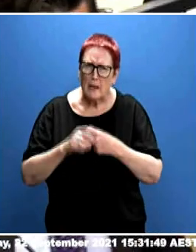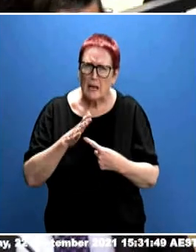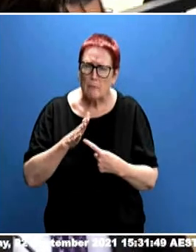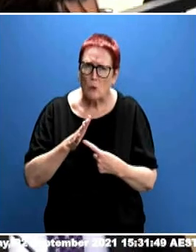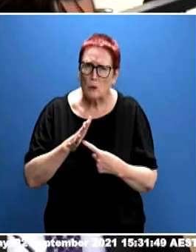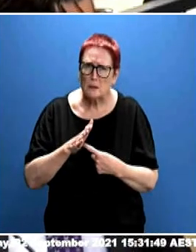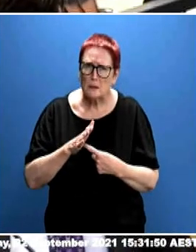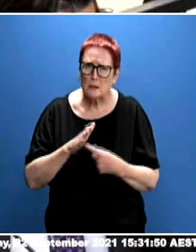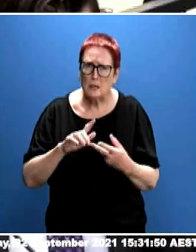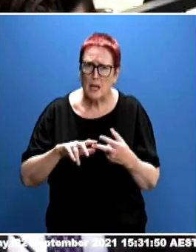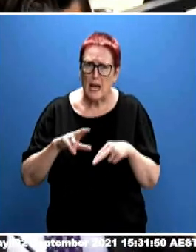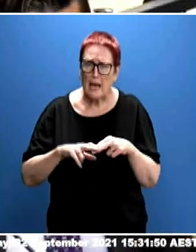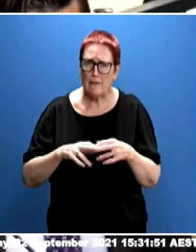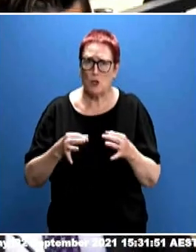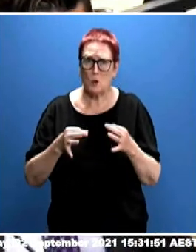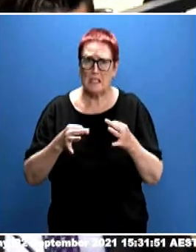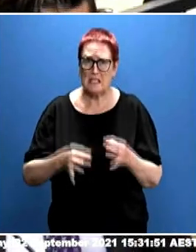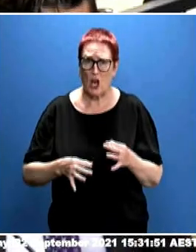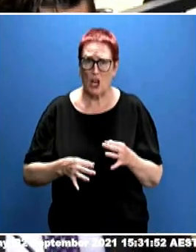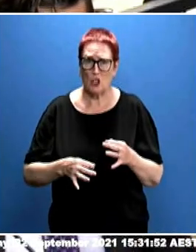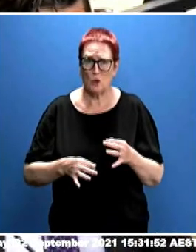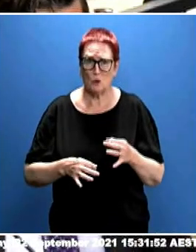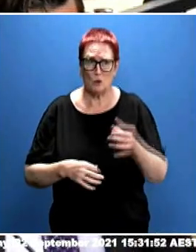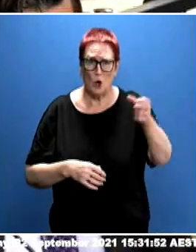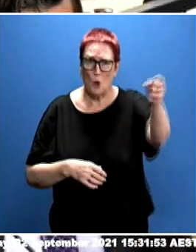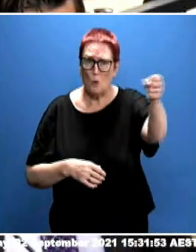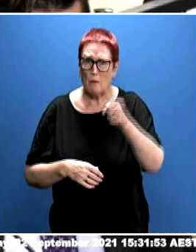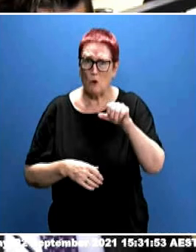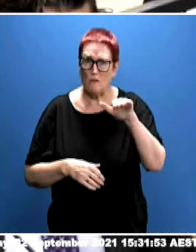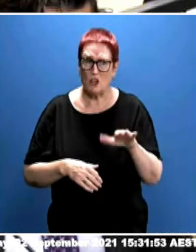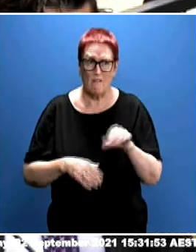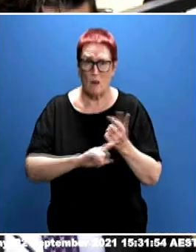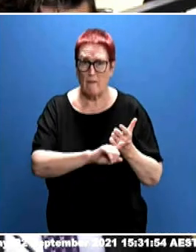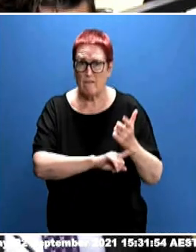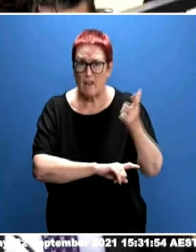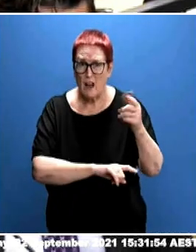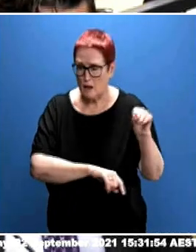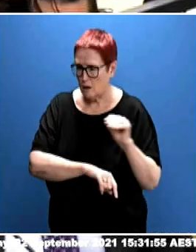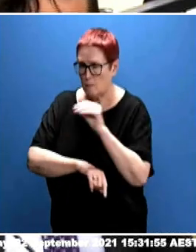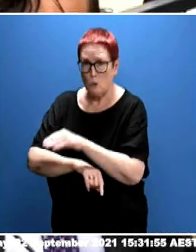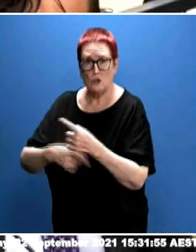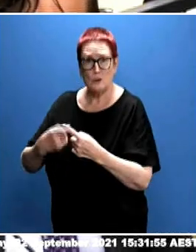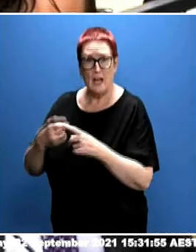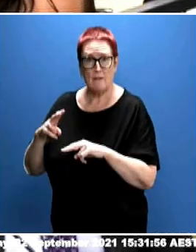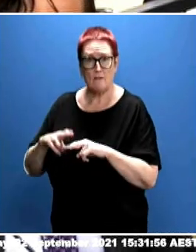someone should be removed, particularly from a remote area and being brought to Kath French? Yes, and that's relayed in the referral.